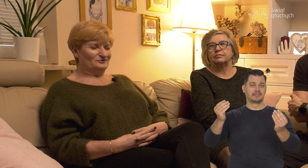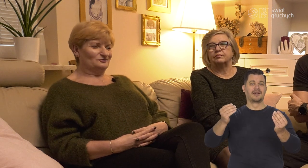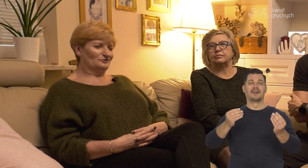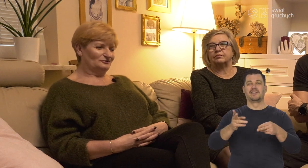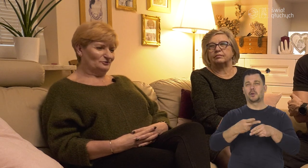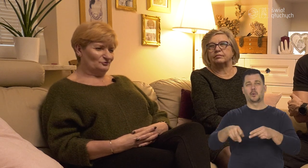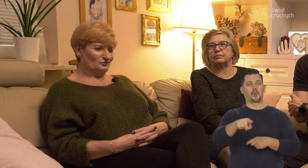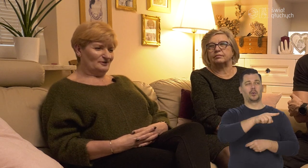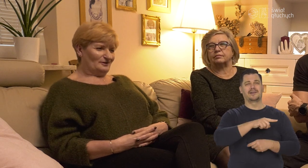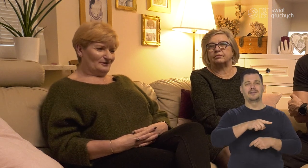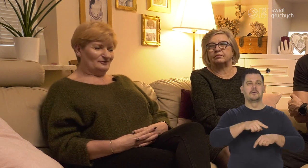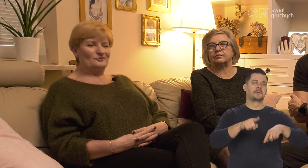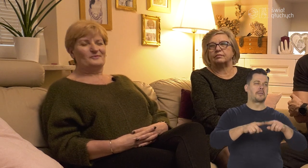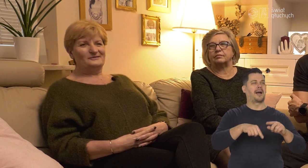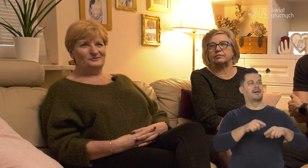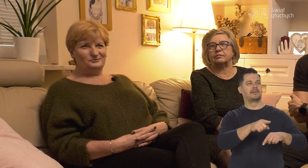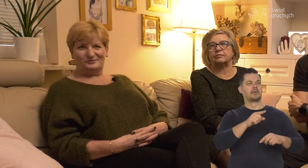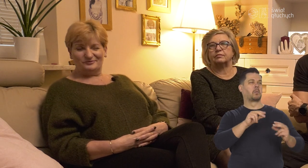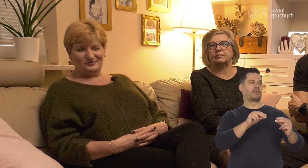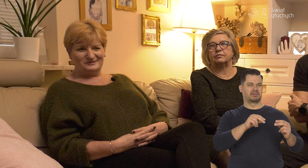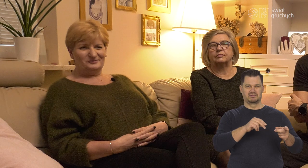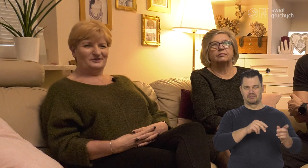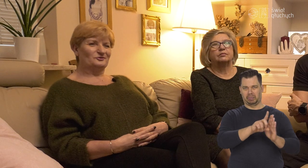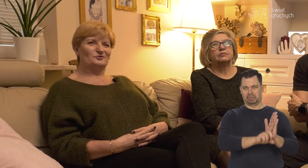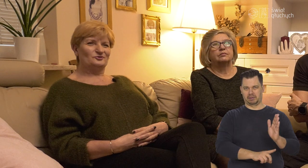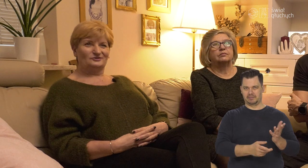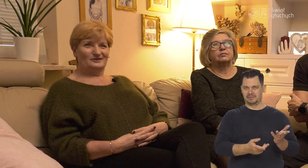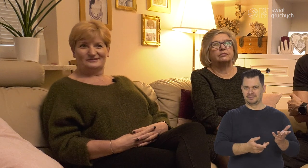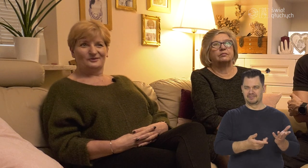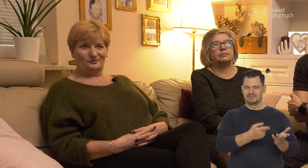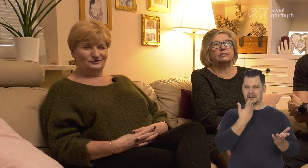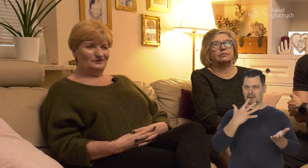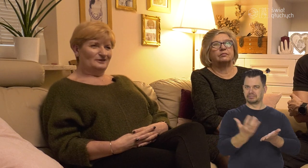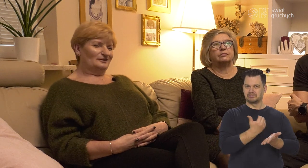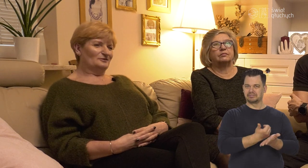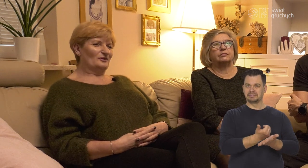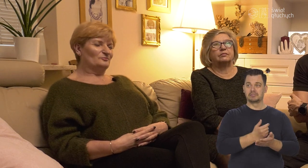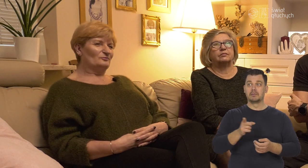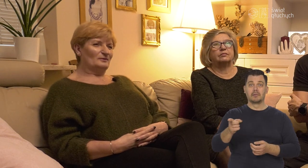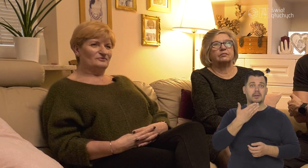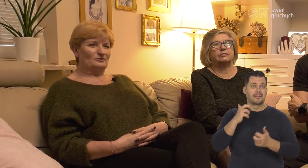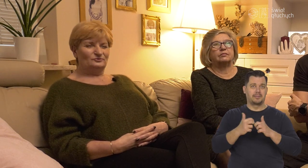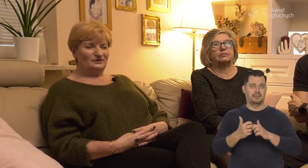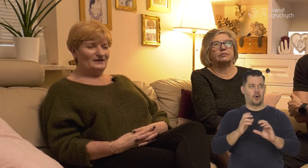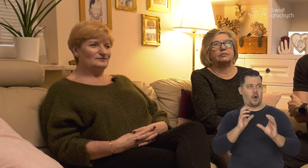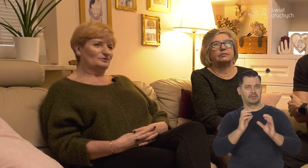I think that fluent-speaking people wouldn't have achieved as much as they have already achieved. They don't have problems with communication,